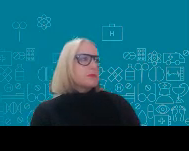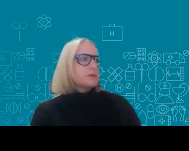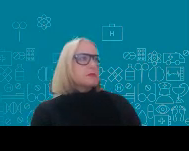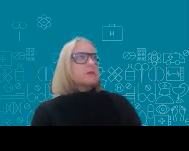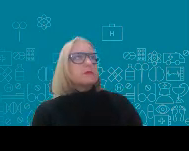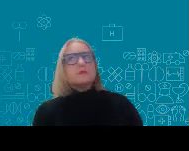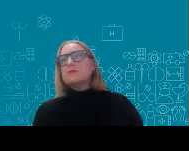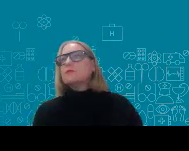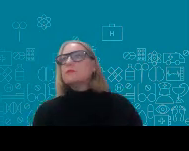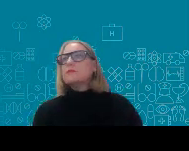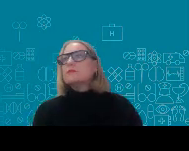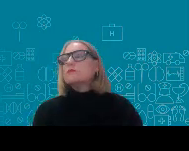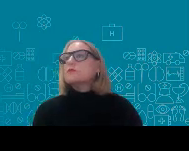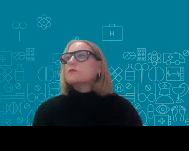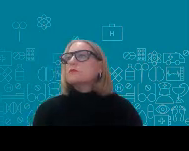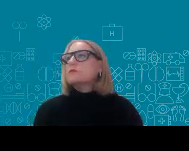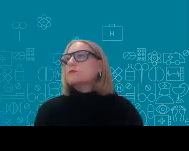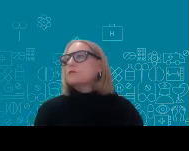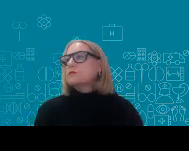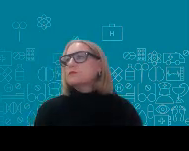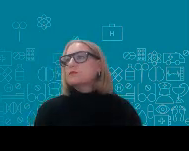All right. This next slide as normal just gives you a bit of